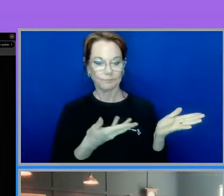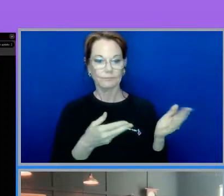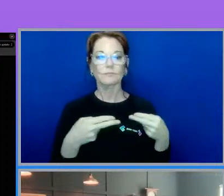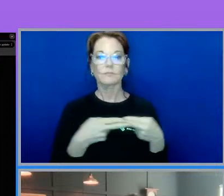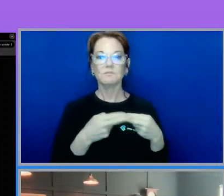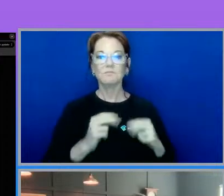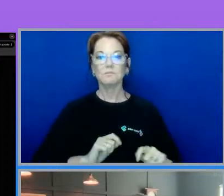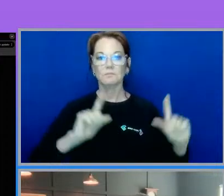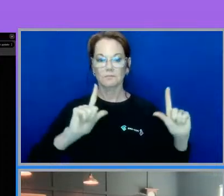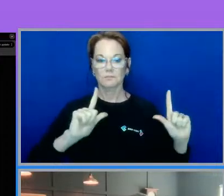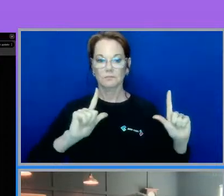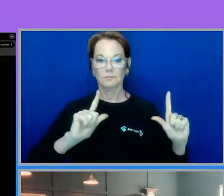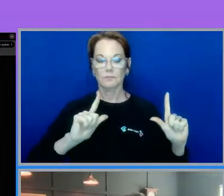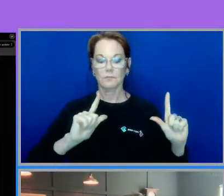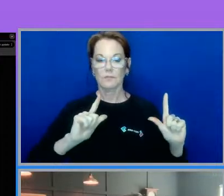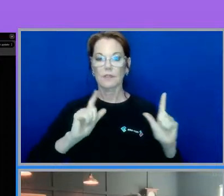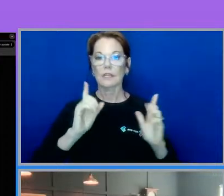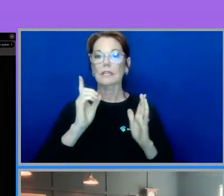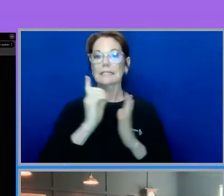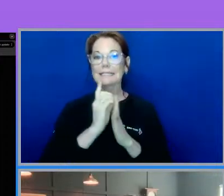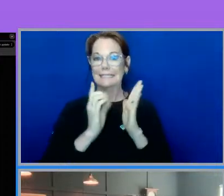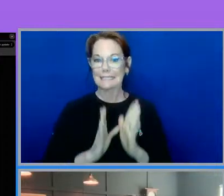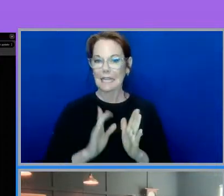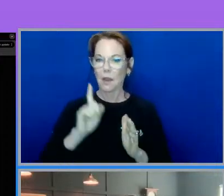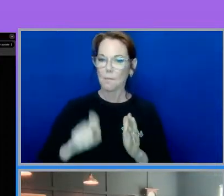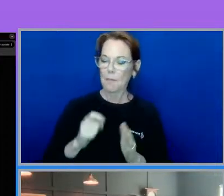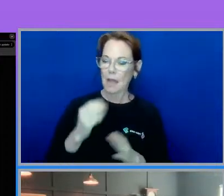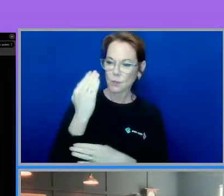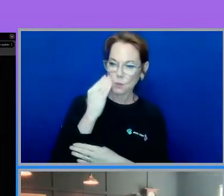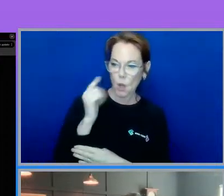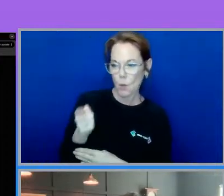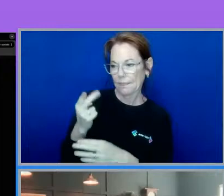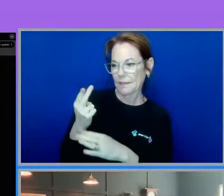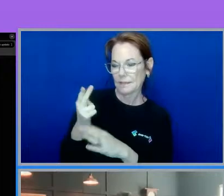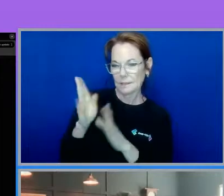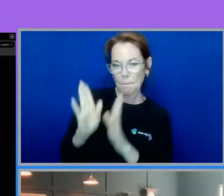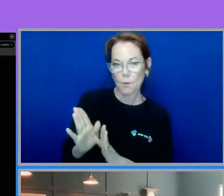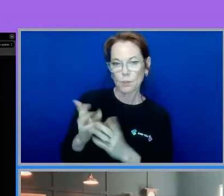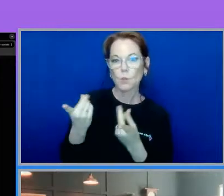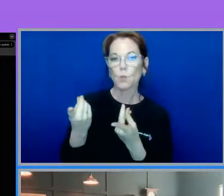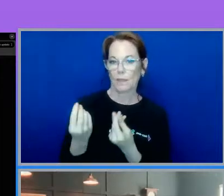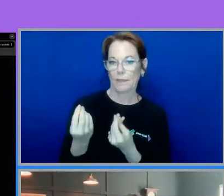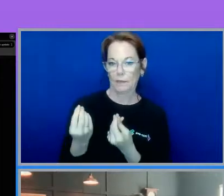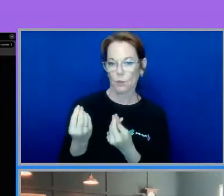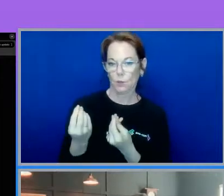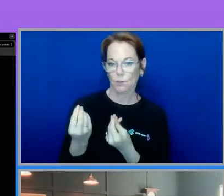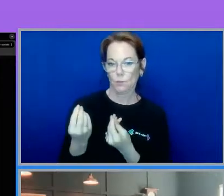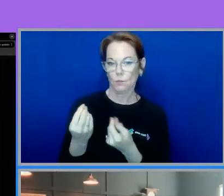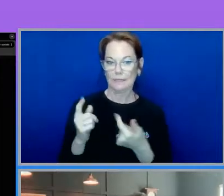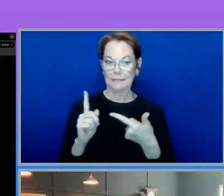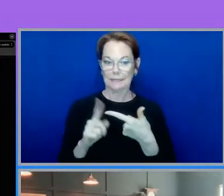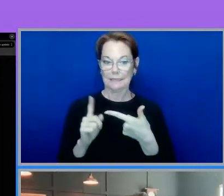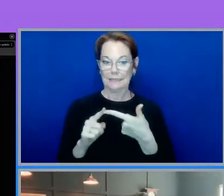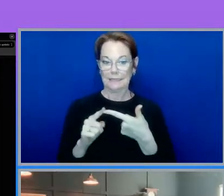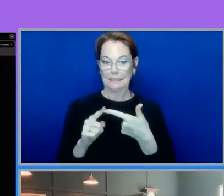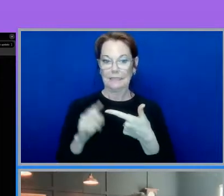as all designers do, we need to figure out what the person needs to do with this site, product page, etc. Second, we determine